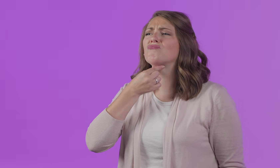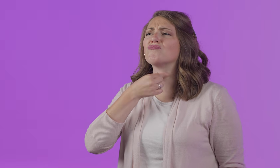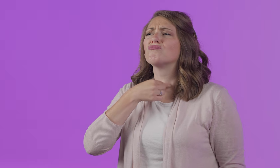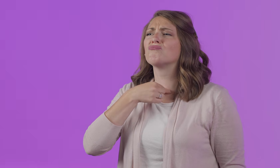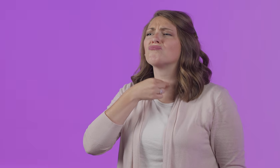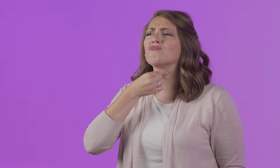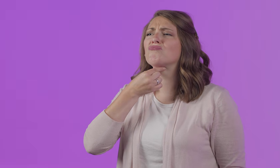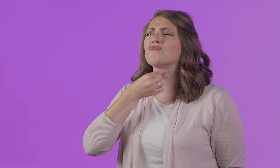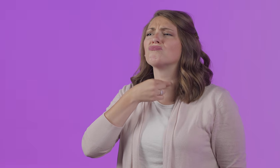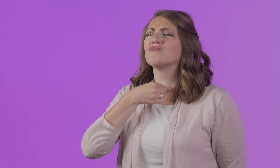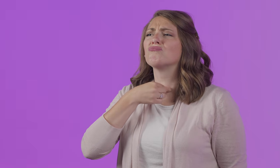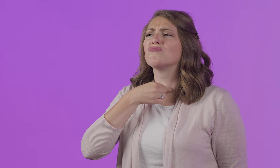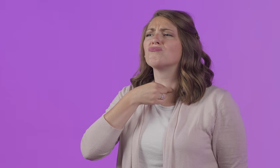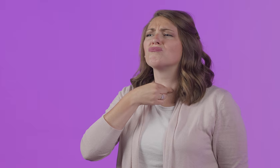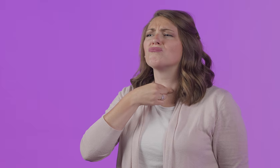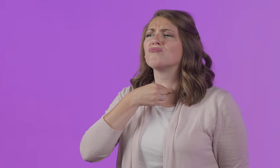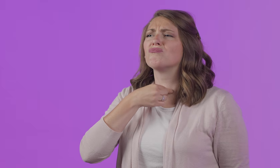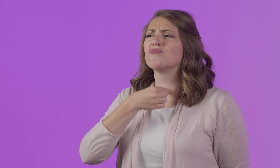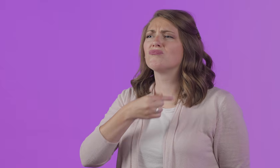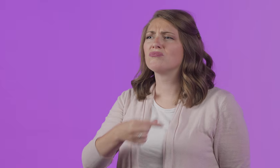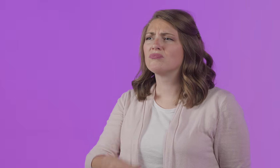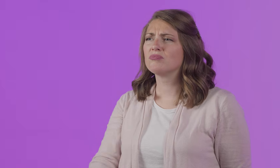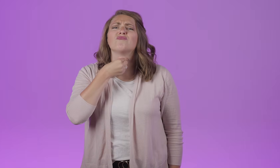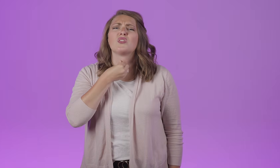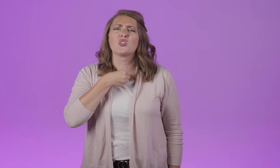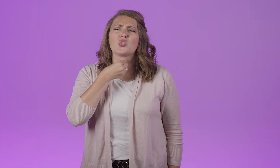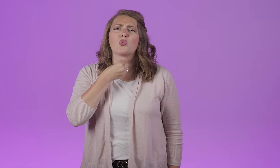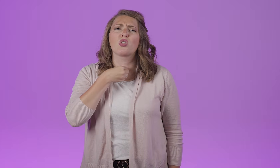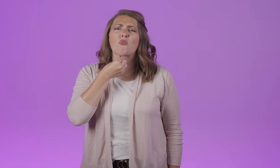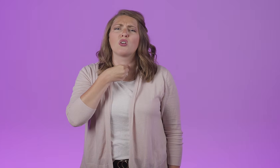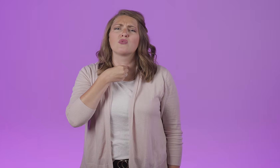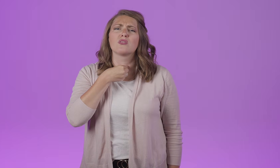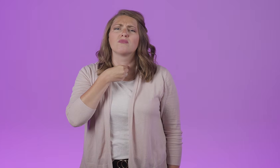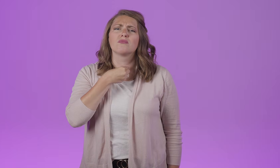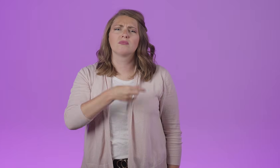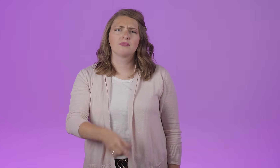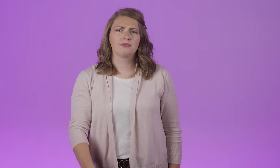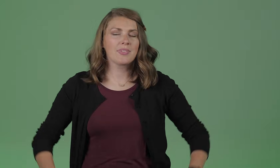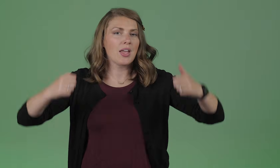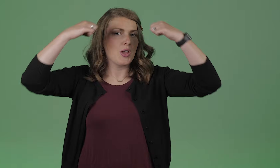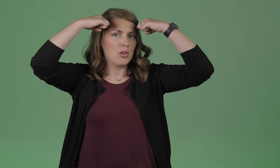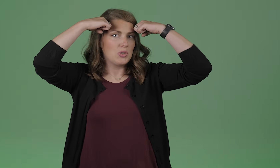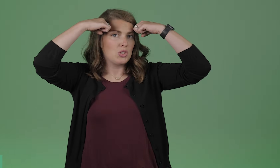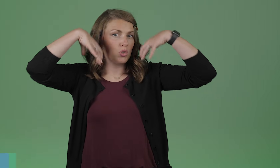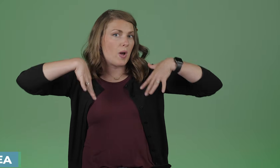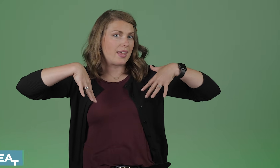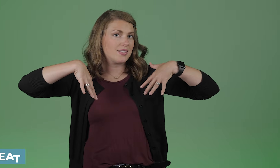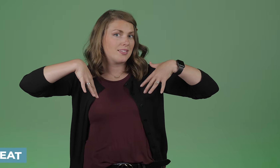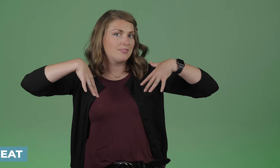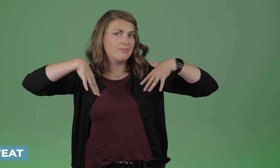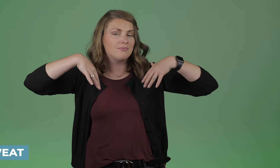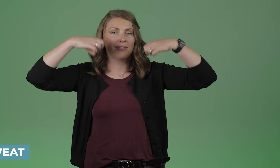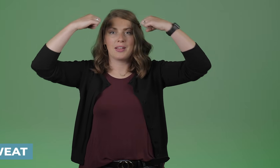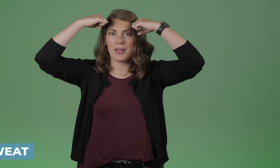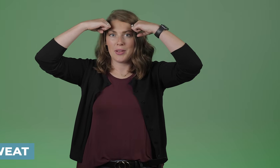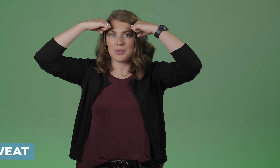and down on your throat with a really sad face. Sore throat. Sweat,